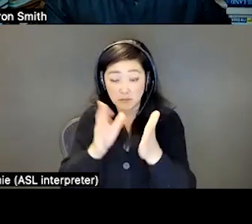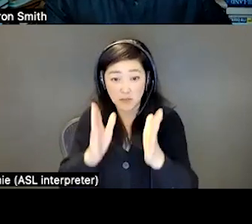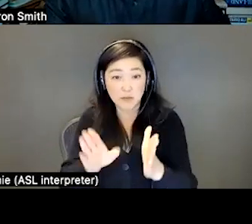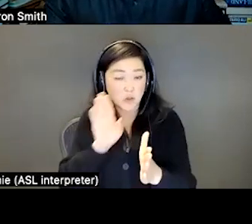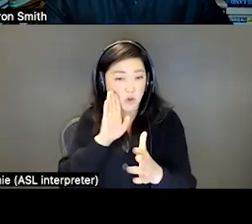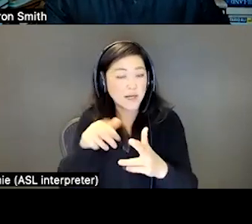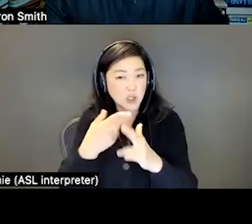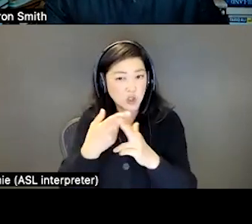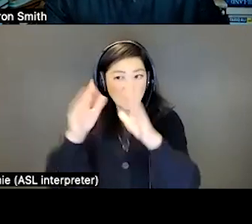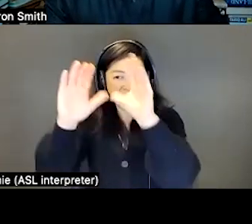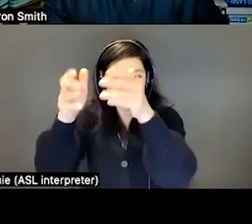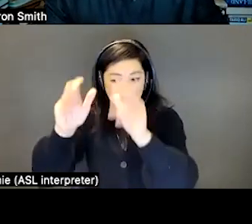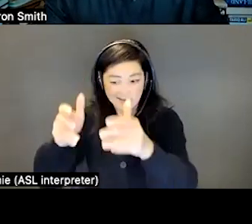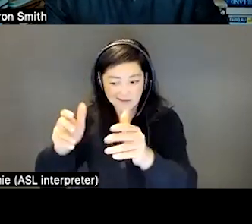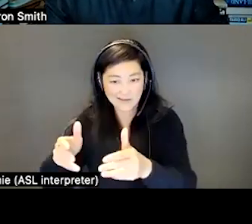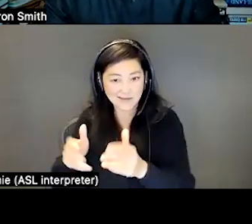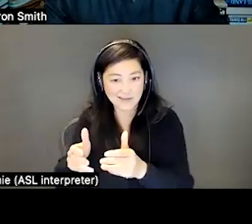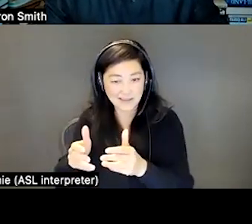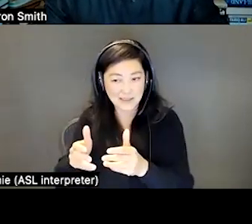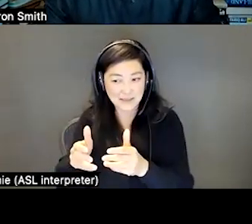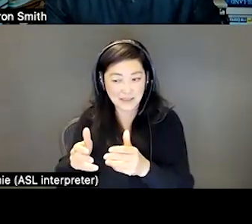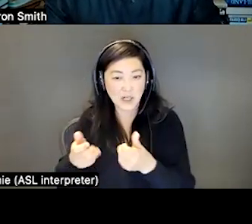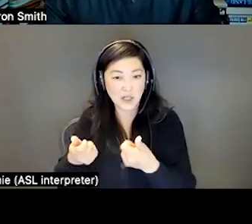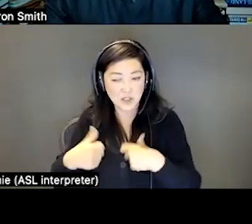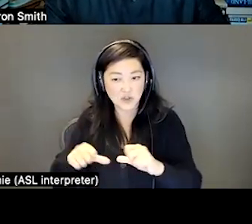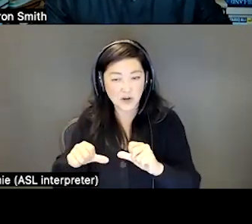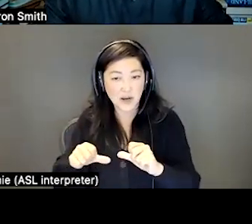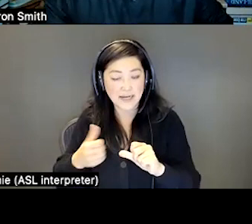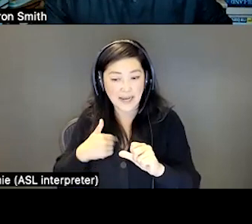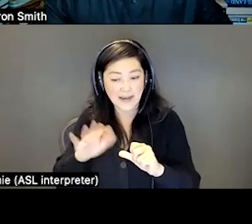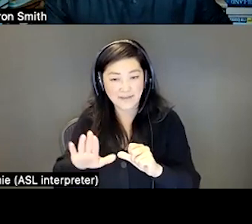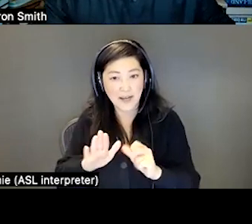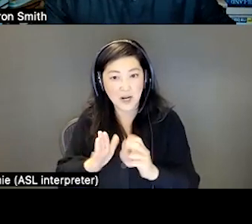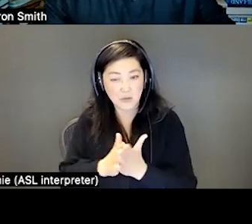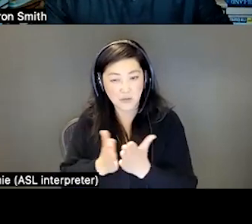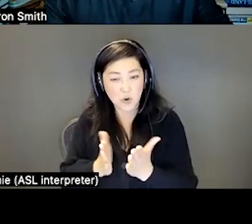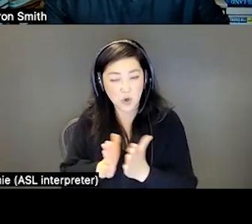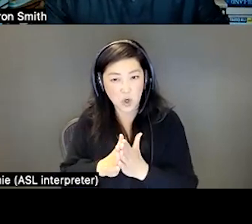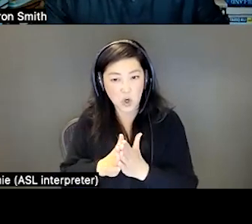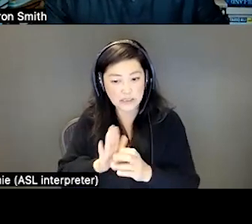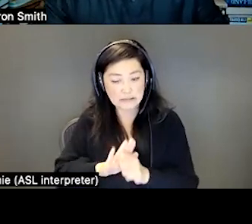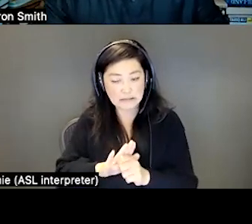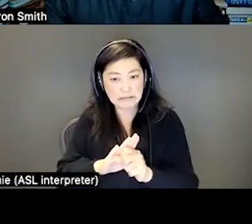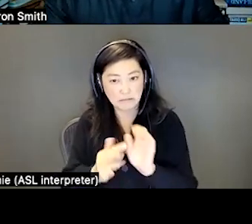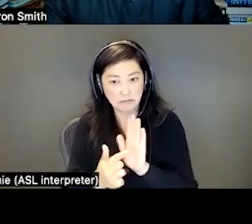in order to try and get their books in front of other audiences rather than using the qualifiers.